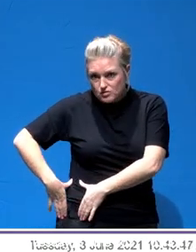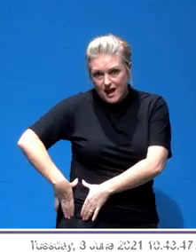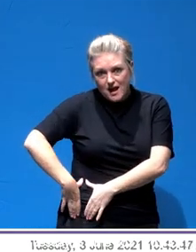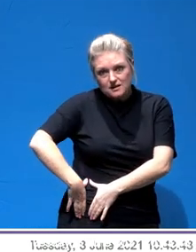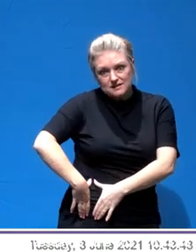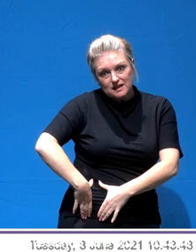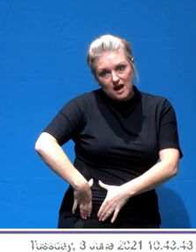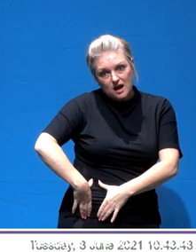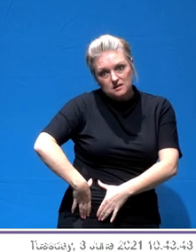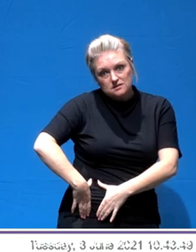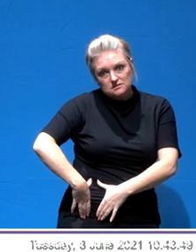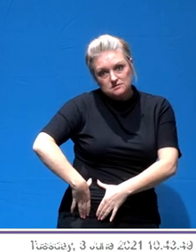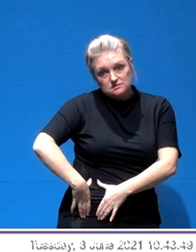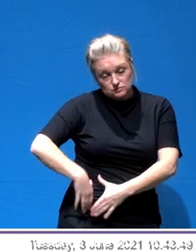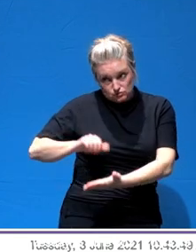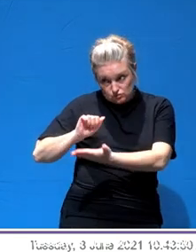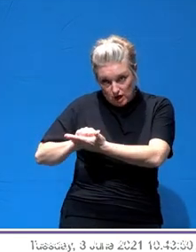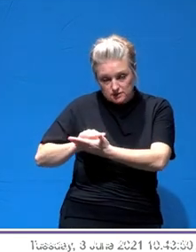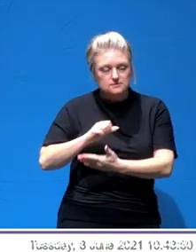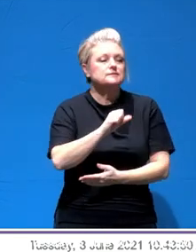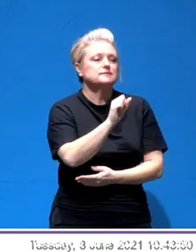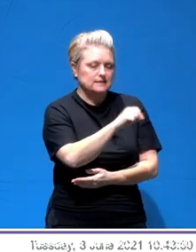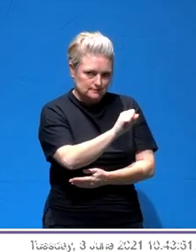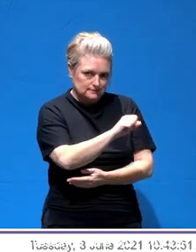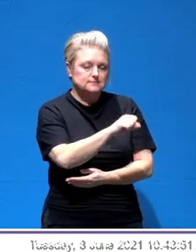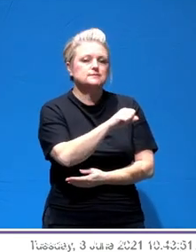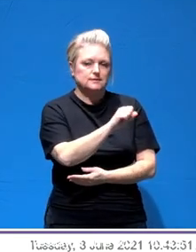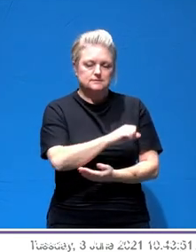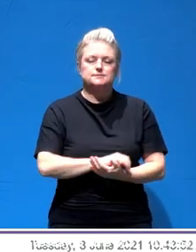And that's the photo that you took when he was lying down; is that right? Yes, that's correct.